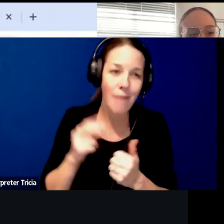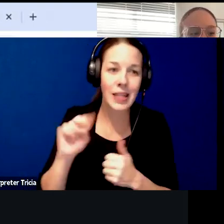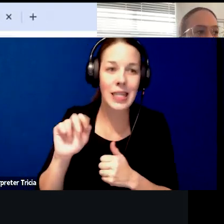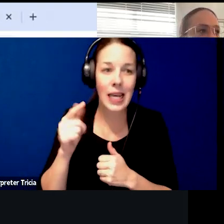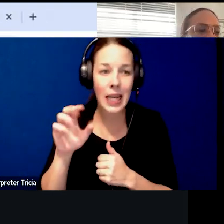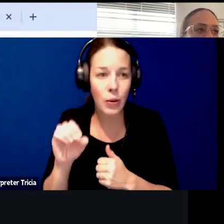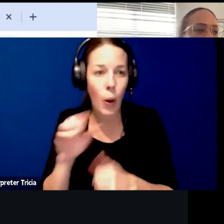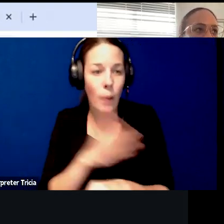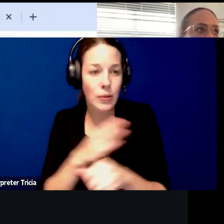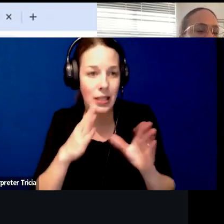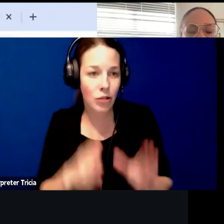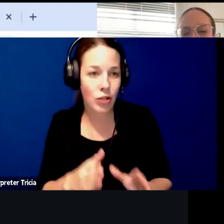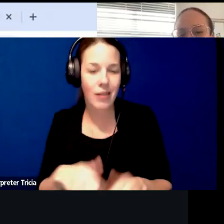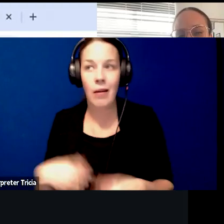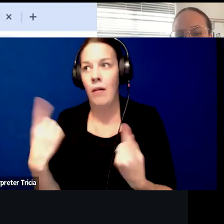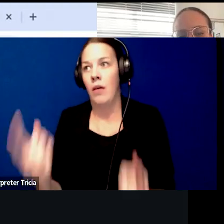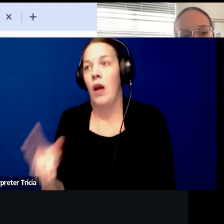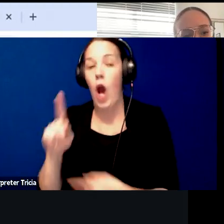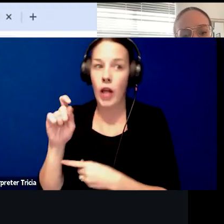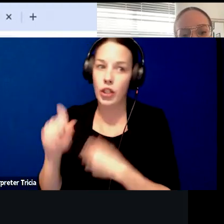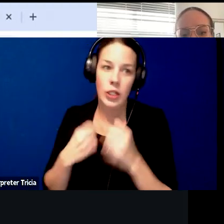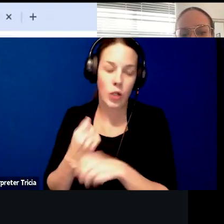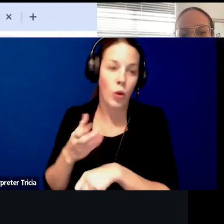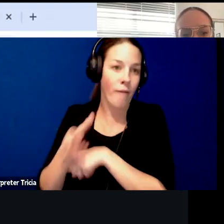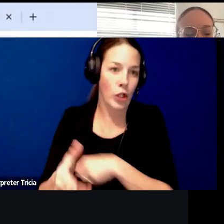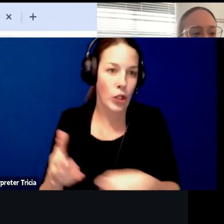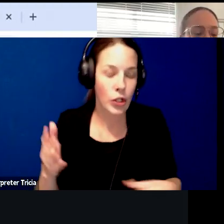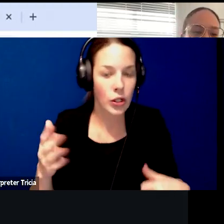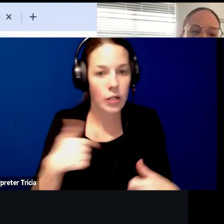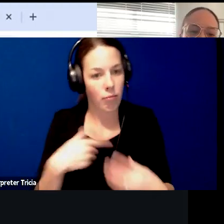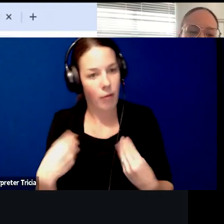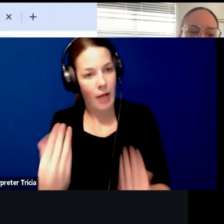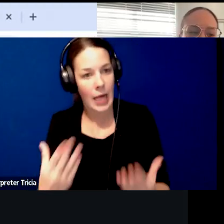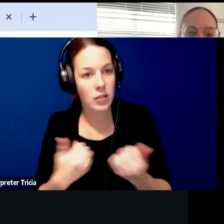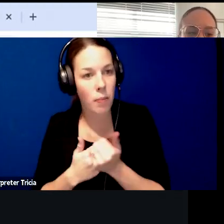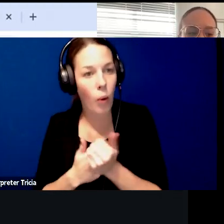which is an organization that's been around for more than 100 years, providing support and scholarship to folks